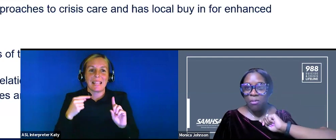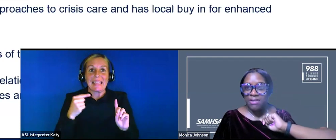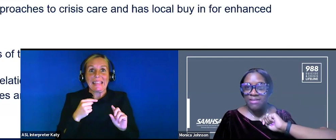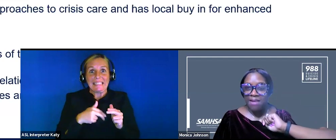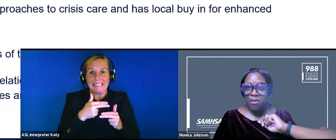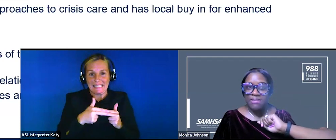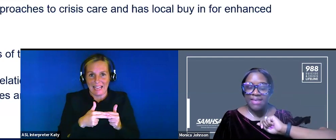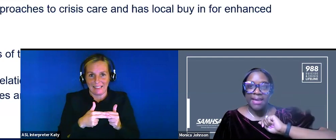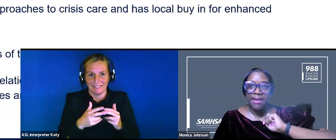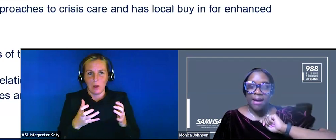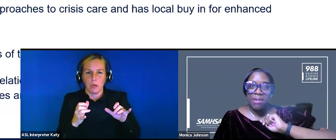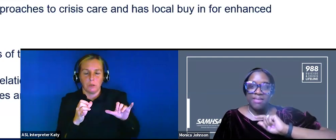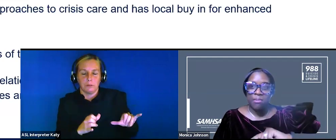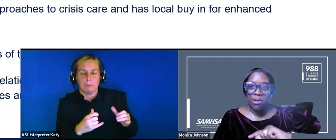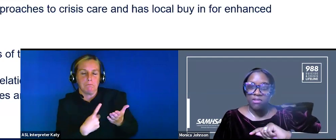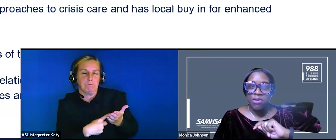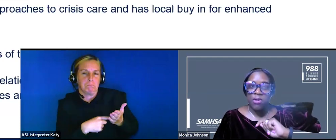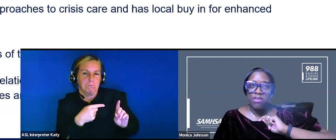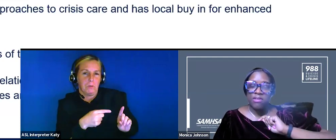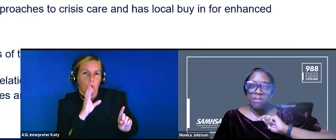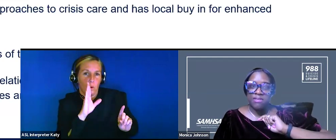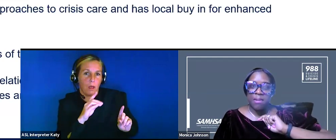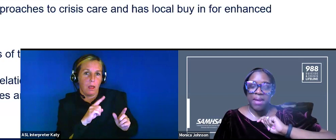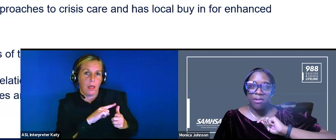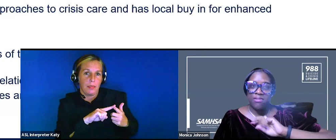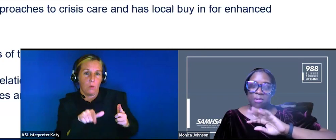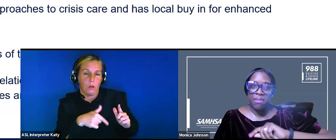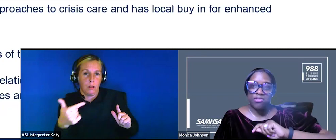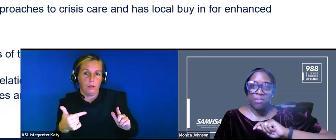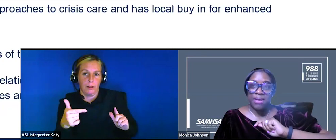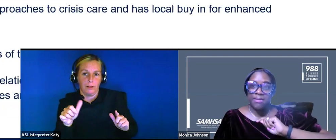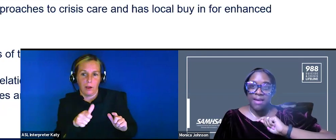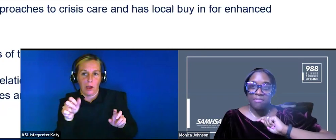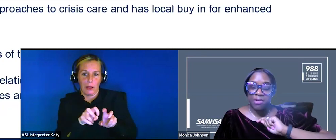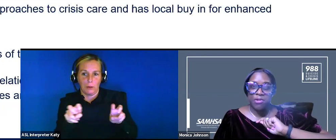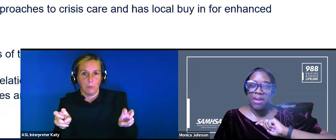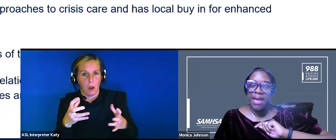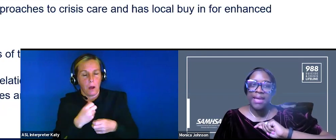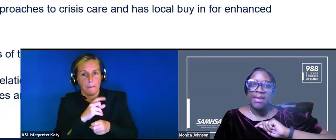I want to stay for a second and then I want to turn it over to the rest of our panel because I want to make sure we get time for Q&A.